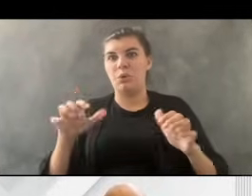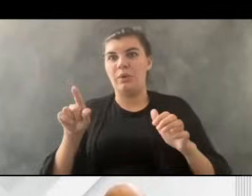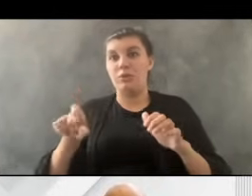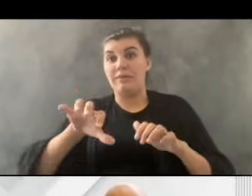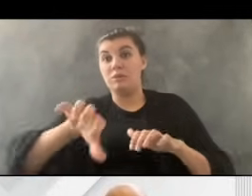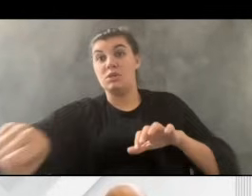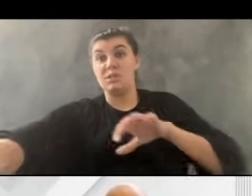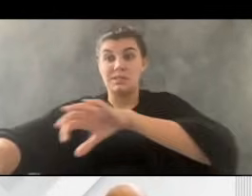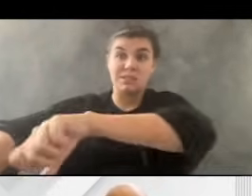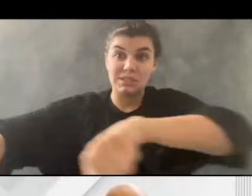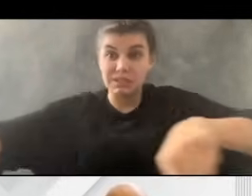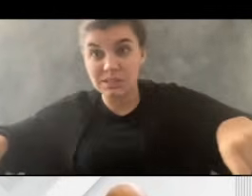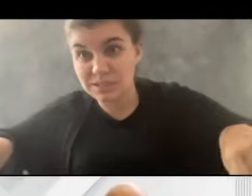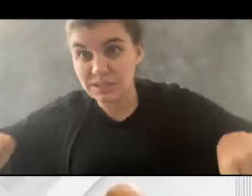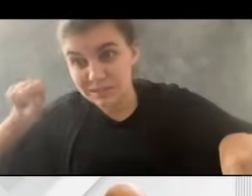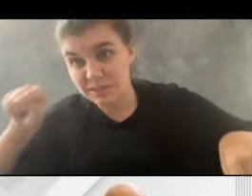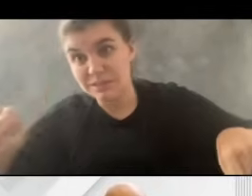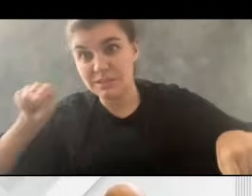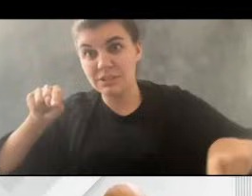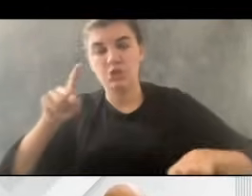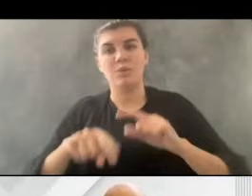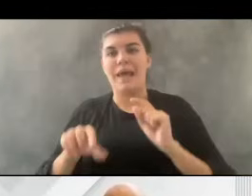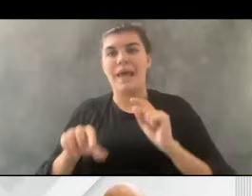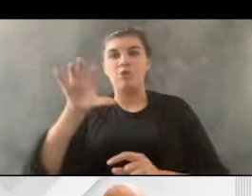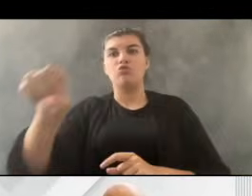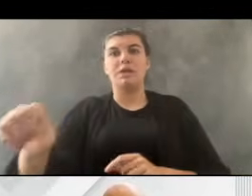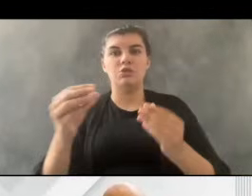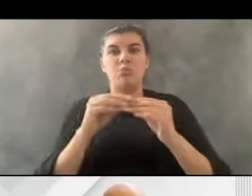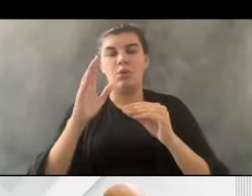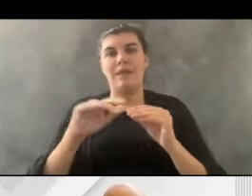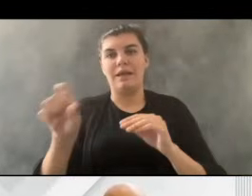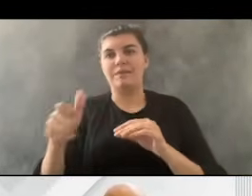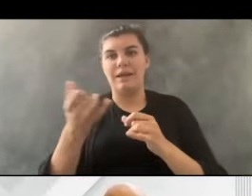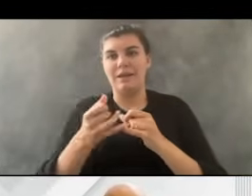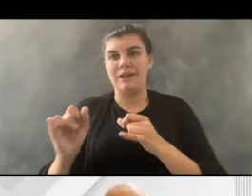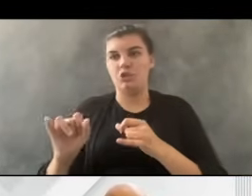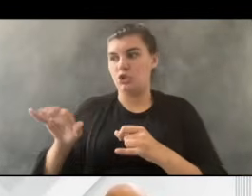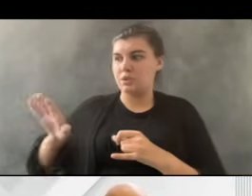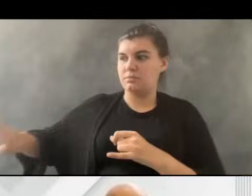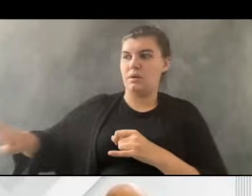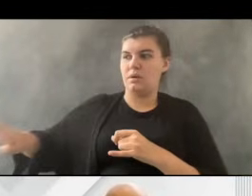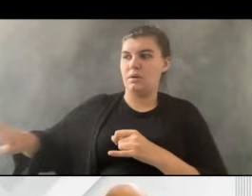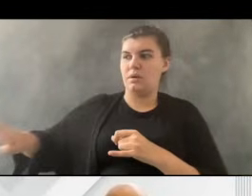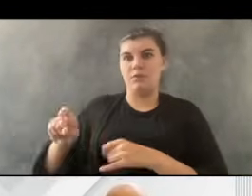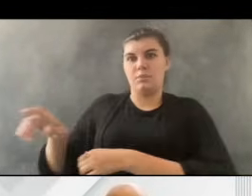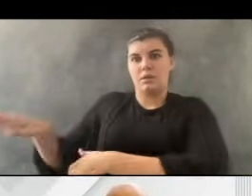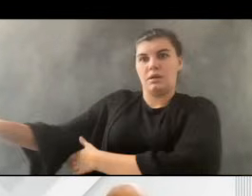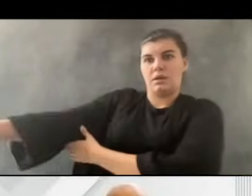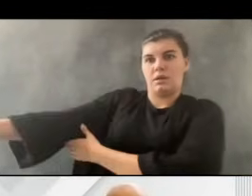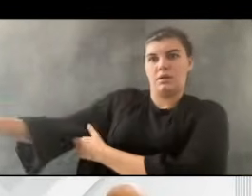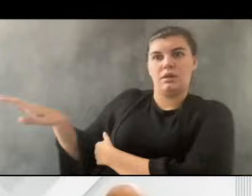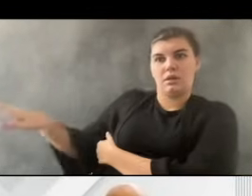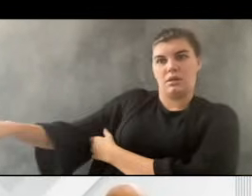can't reach further than 10 inches to your side to push the button. Keep that in mind.